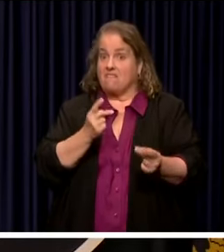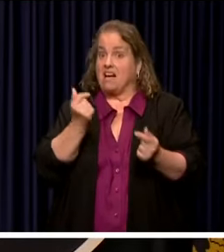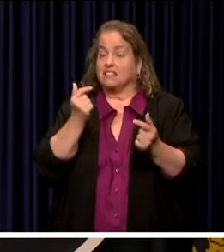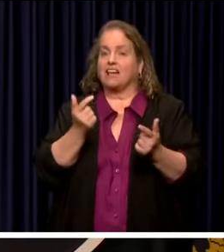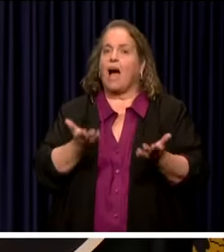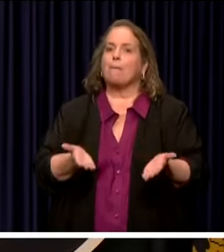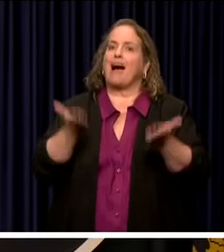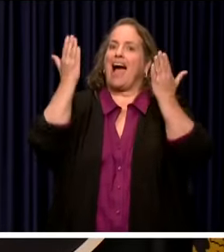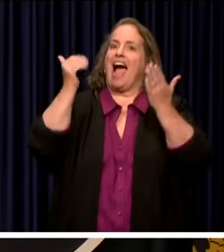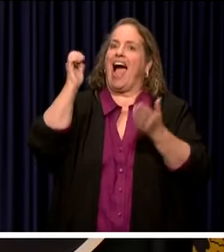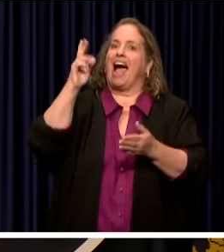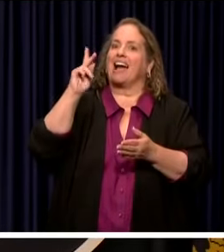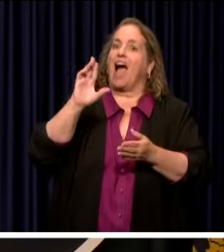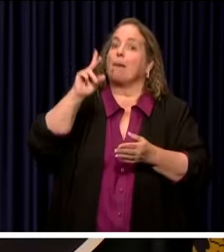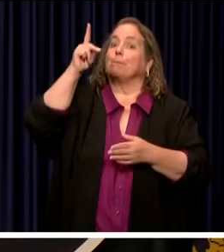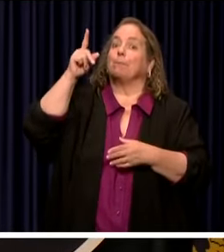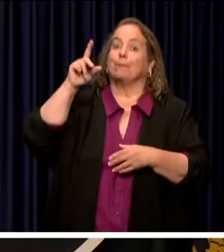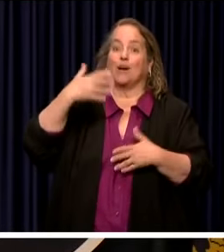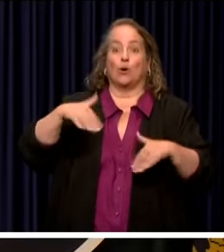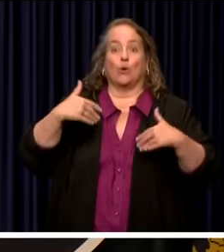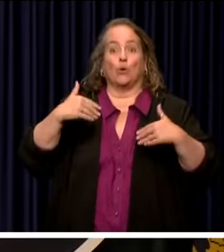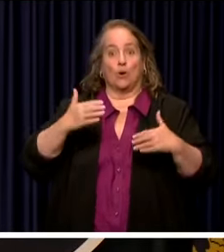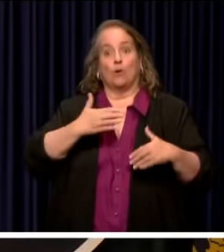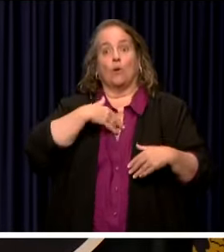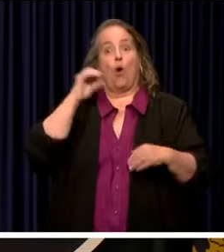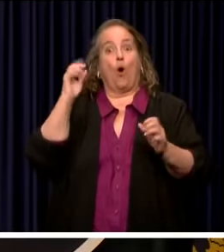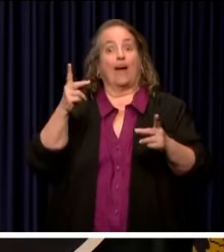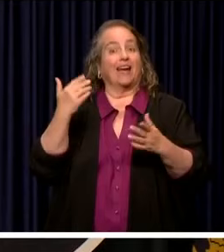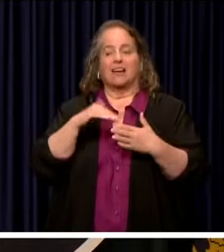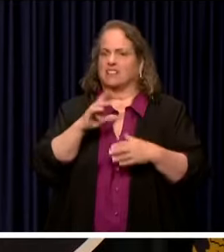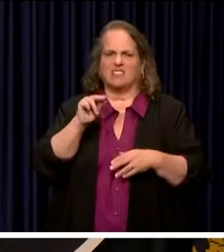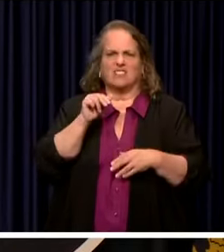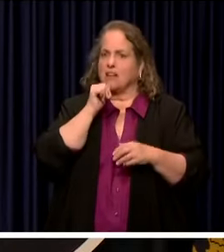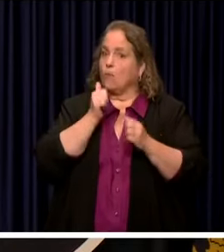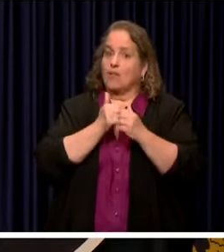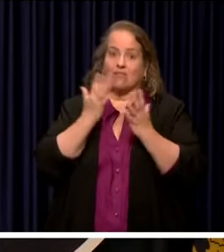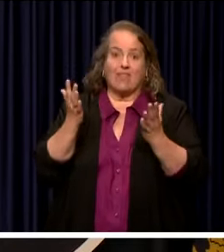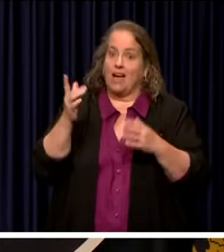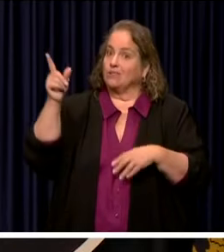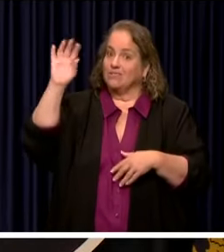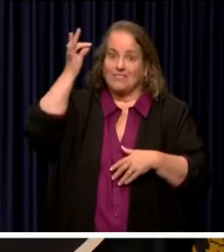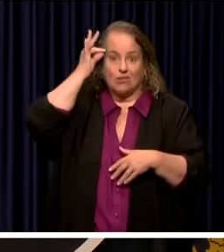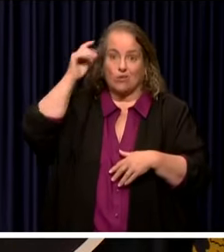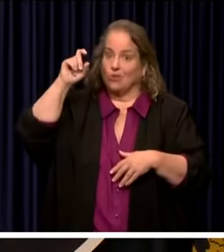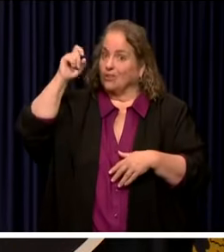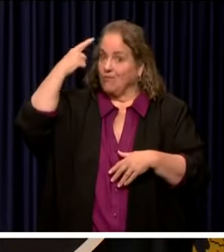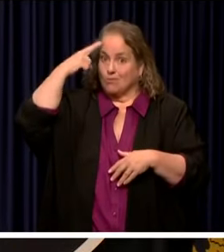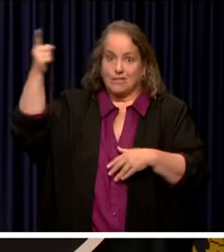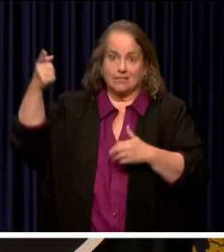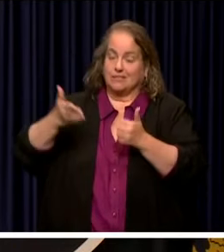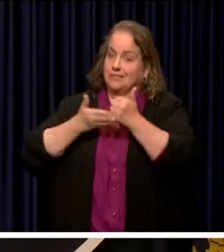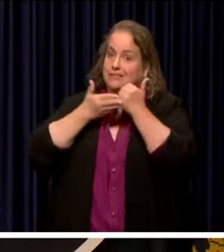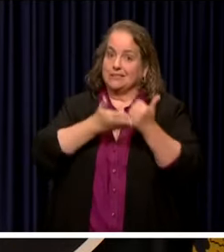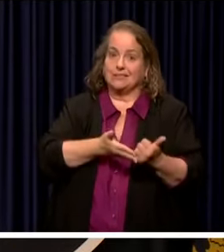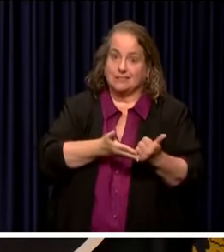IN TESTING IN THE STATE.